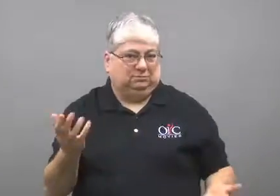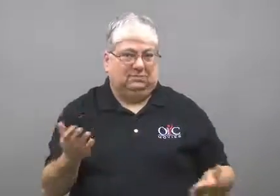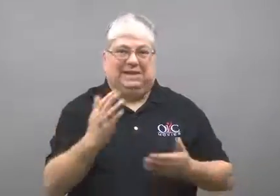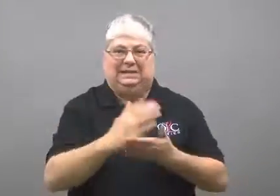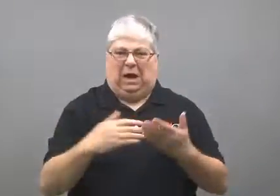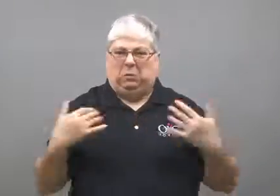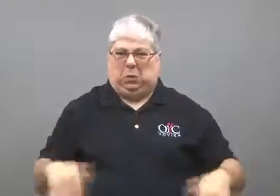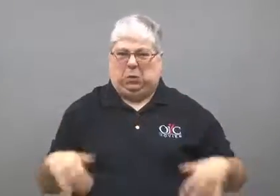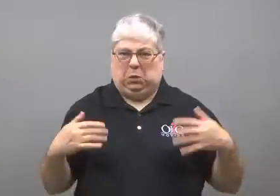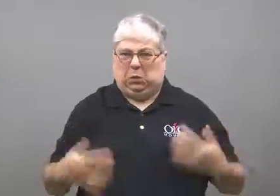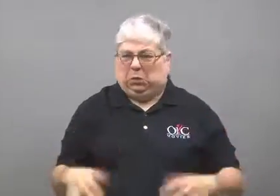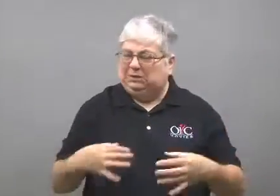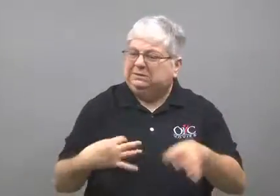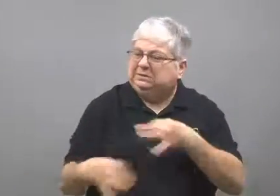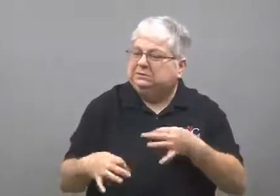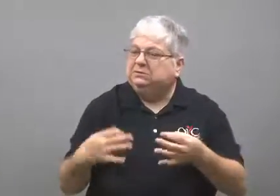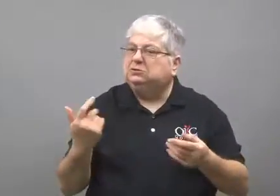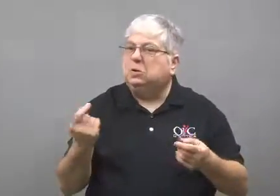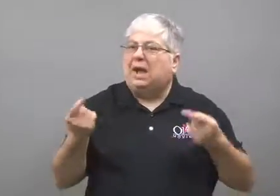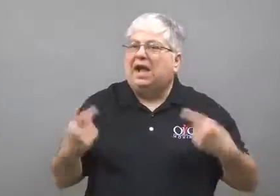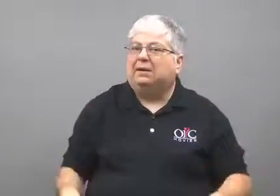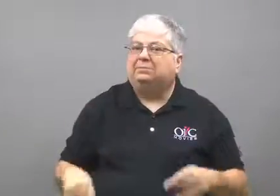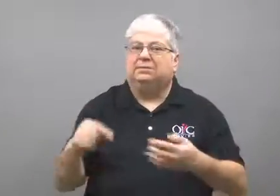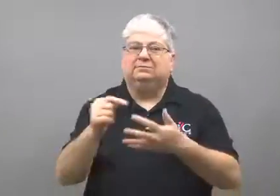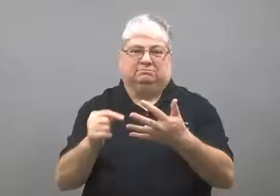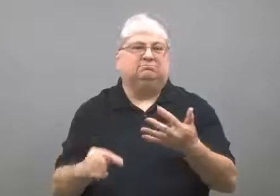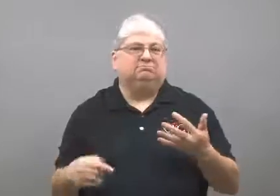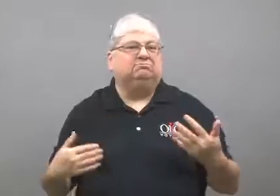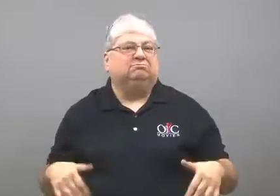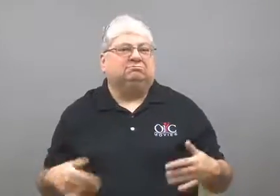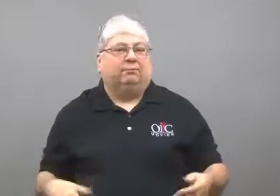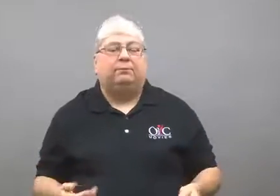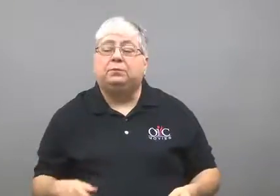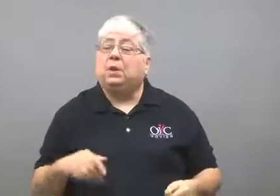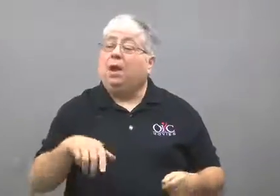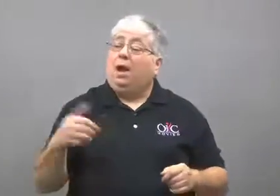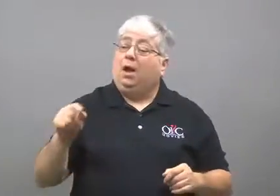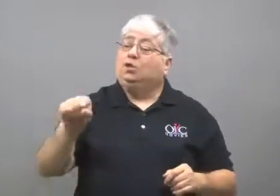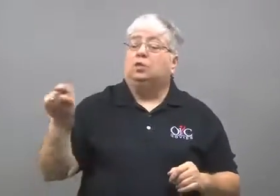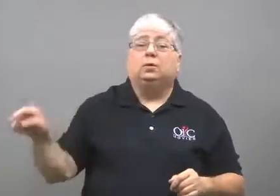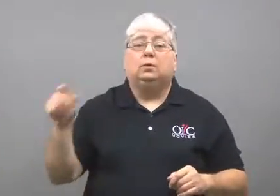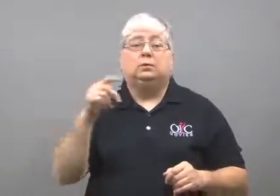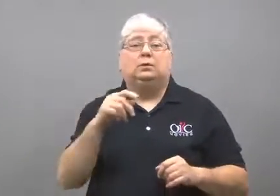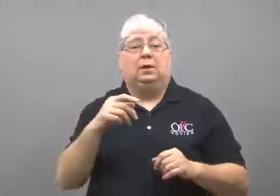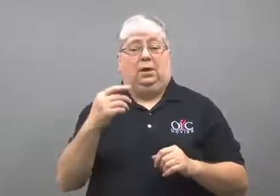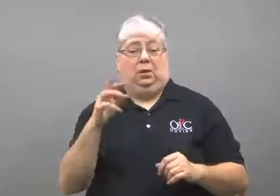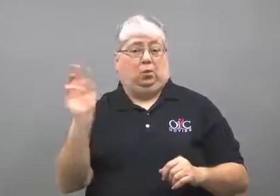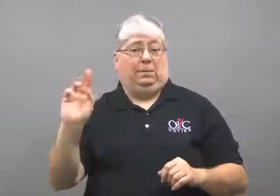Some of it was very graphic in describing events.